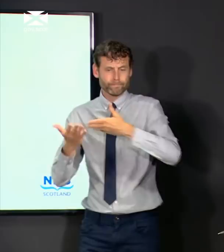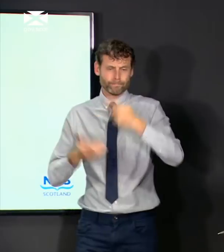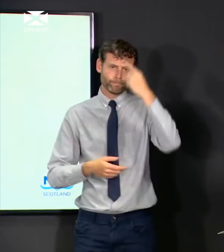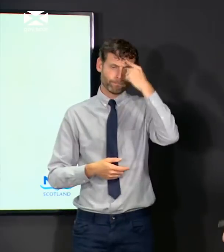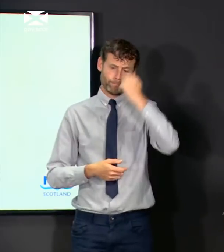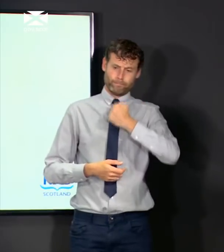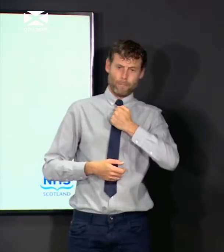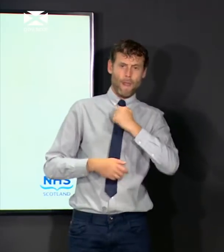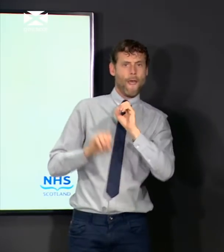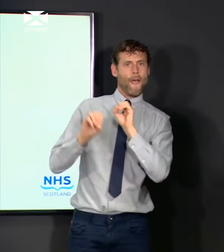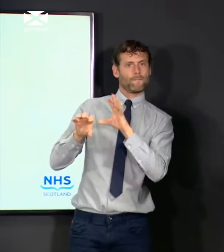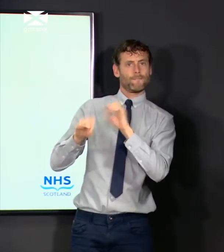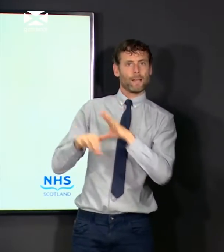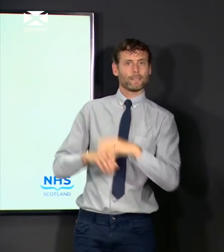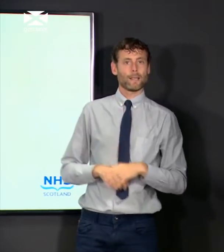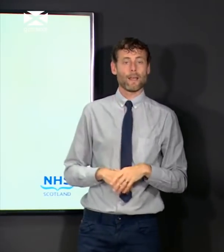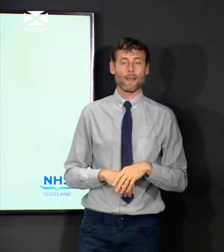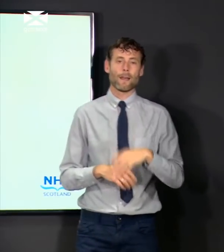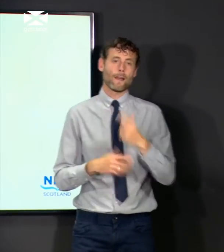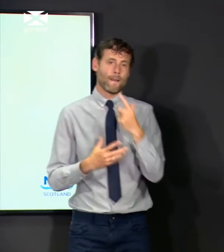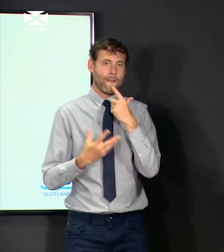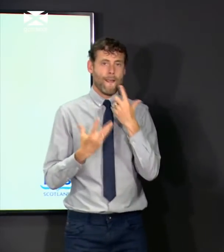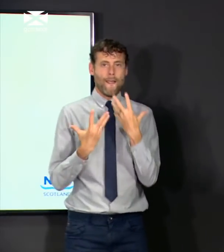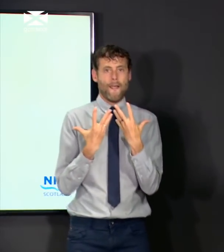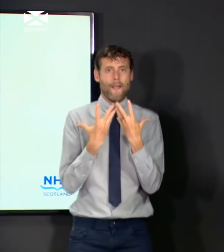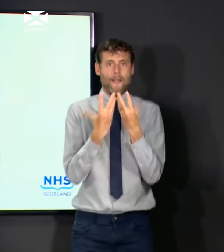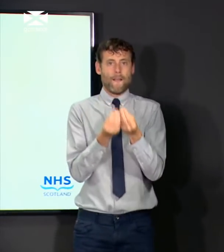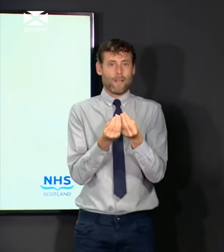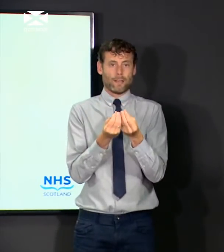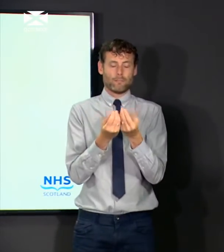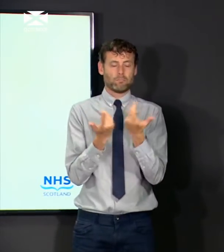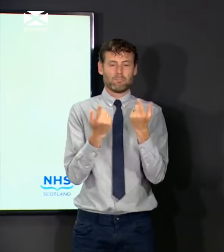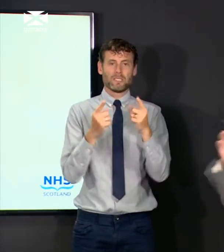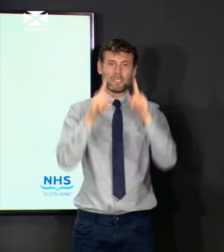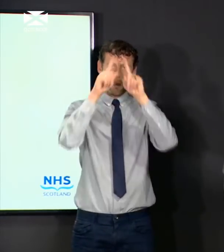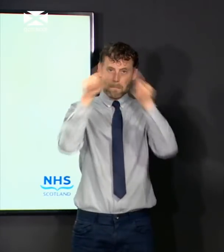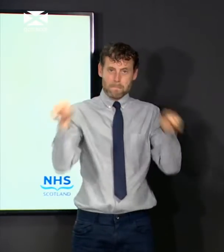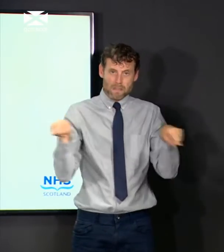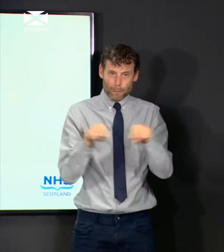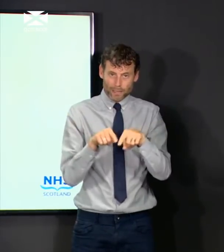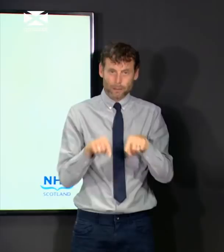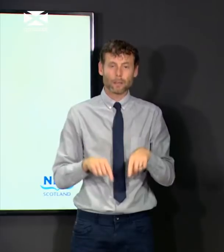would be. Advice works on a kind of pyramid, there is general conversations and then as